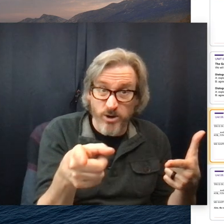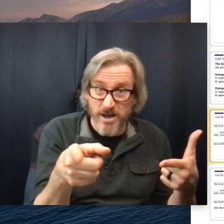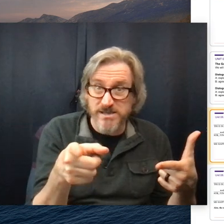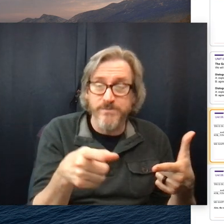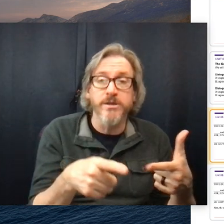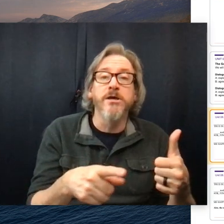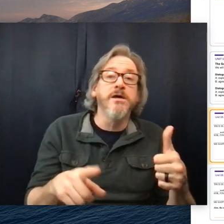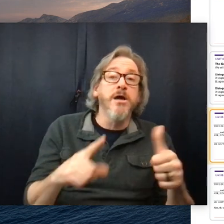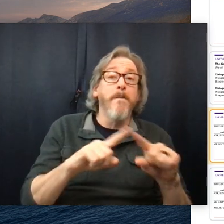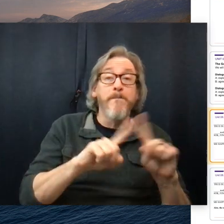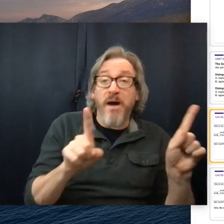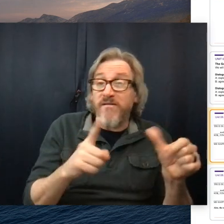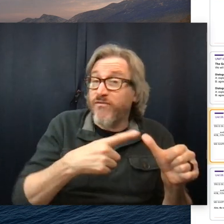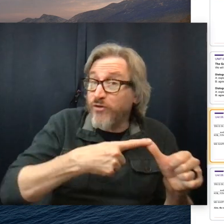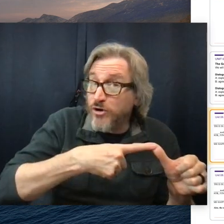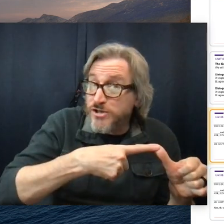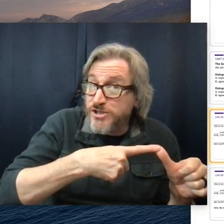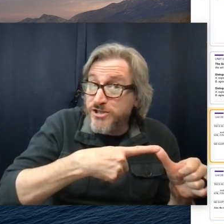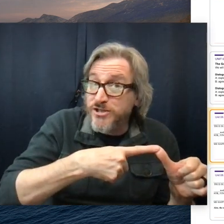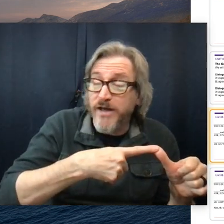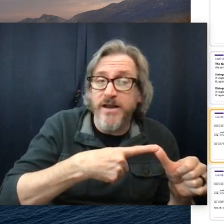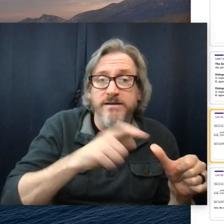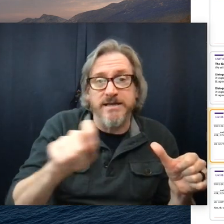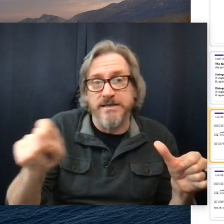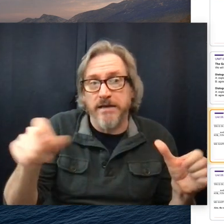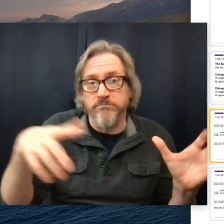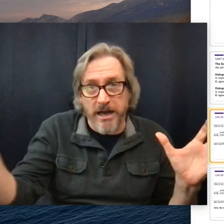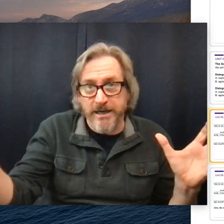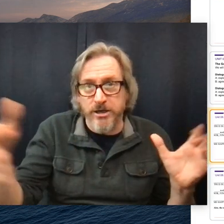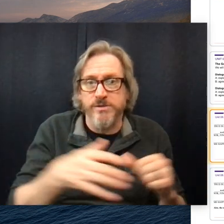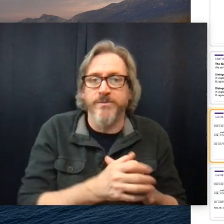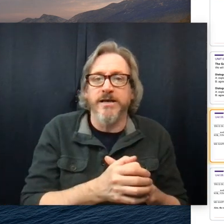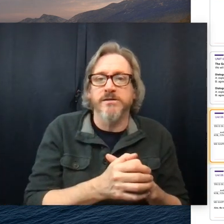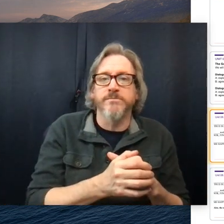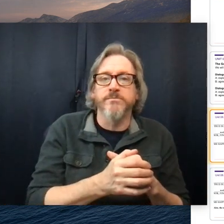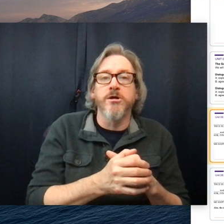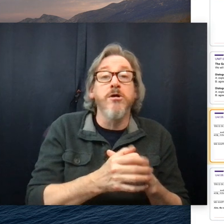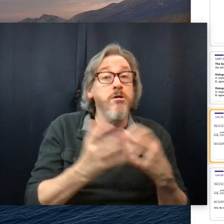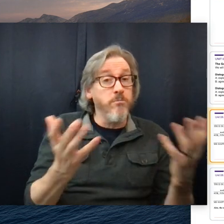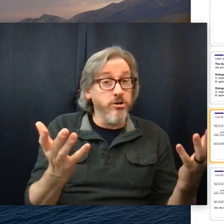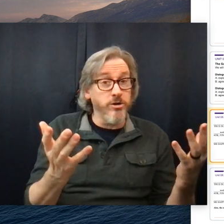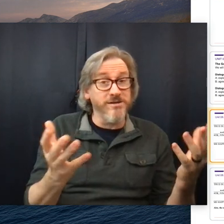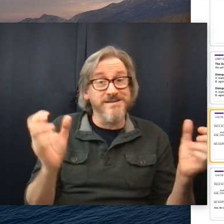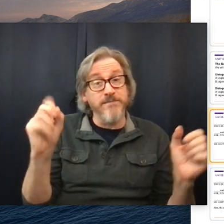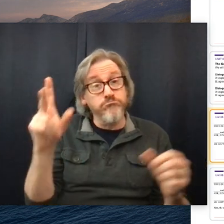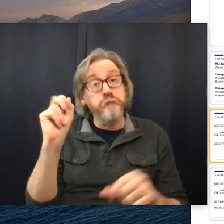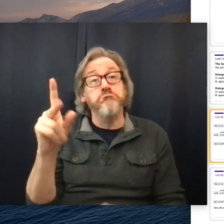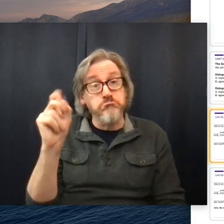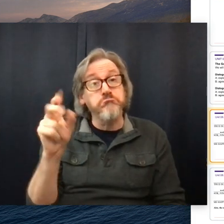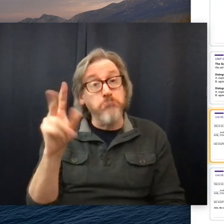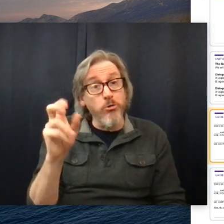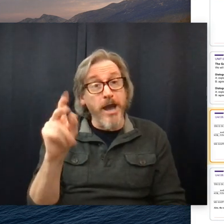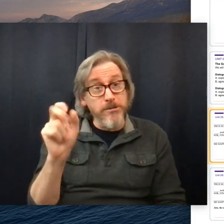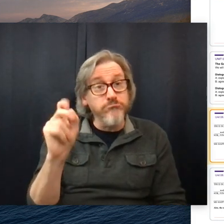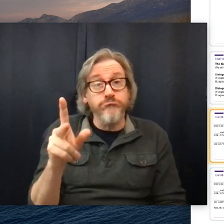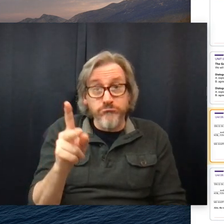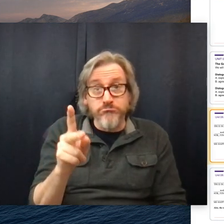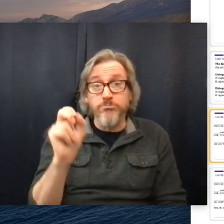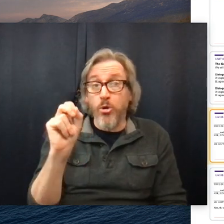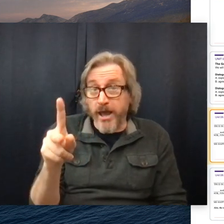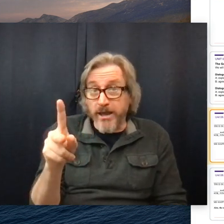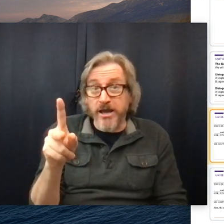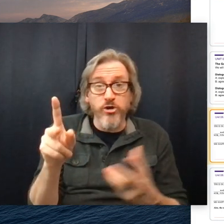request but first and then da da da I need to do something else you can also say okay okay and you